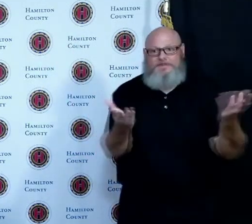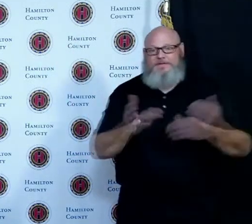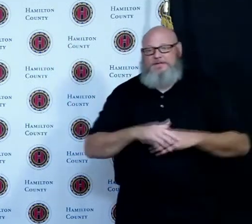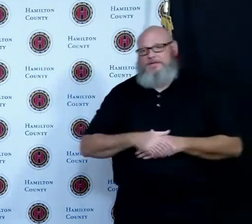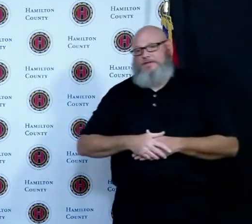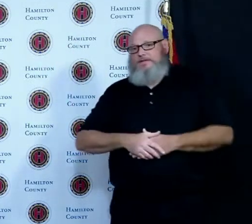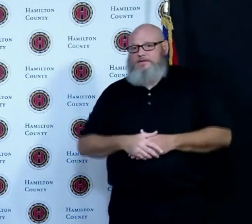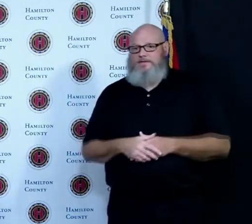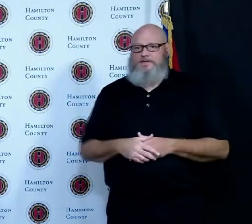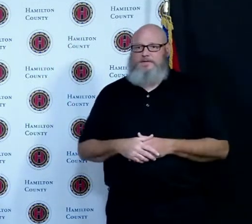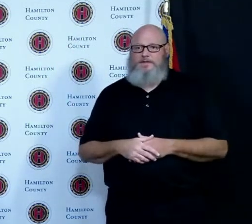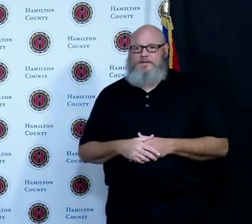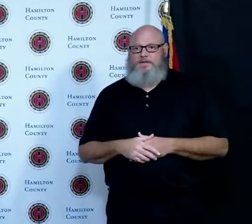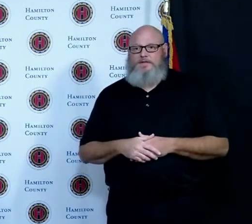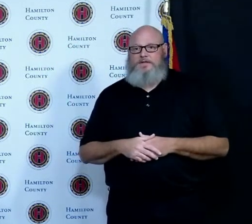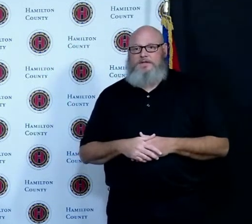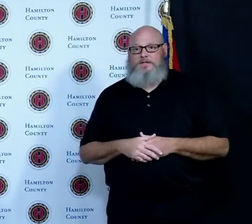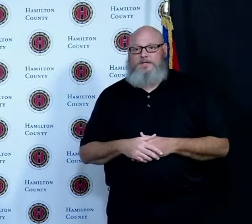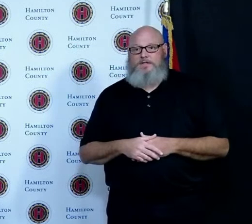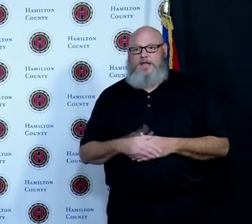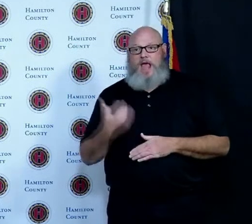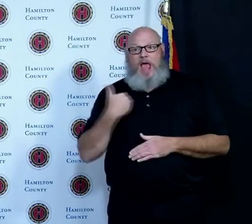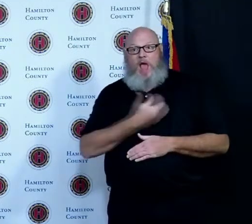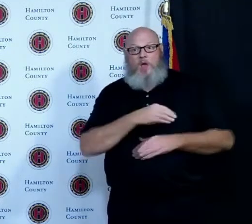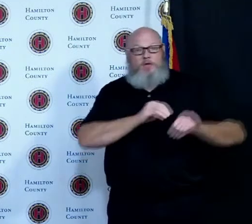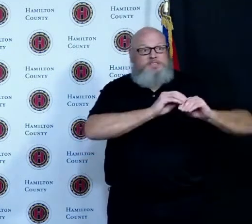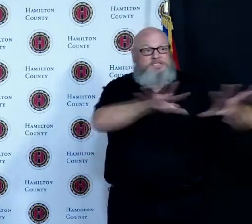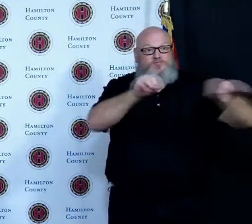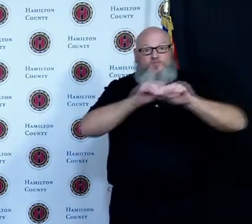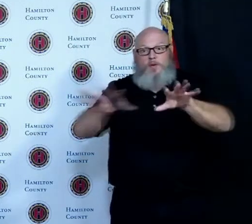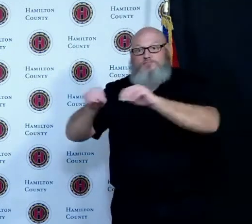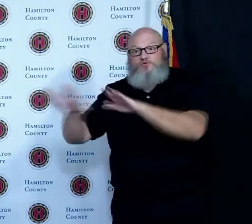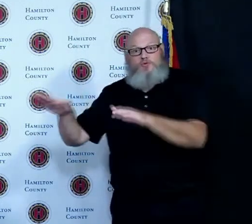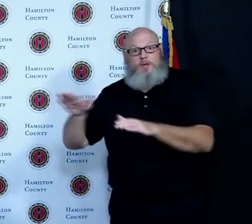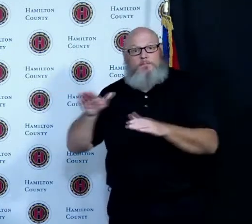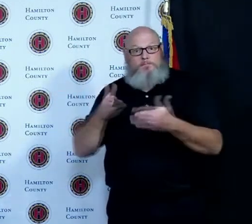goal for the Governor as I have heard it played out over the course of several press conferences